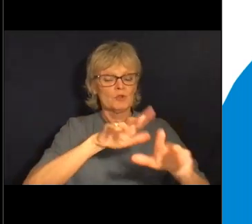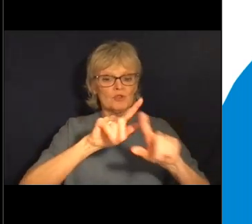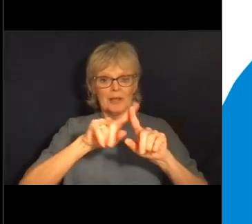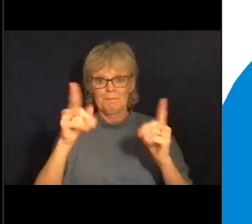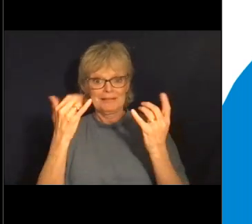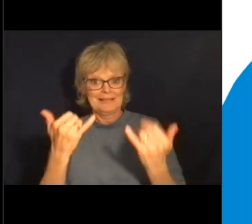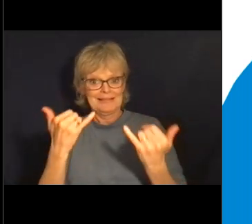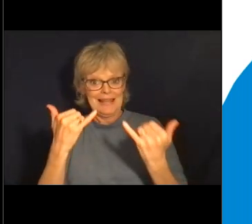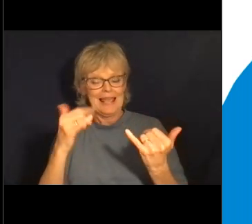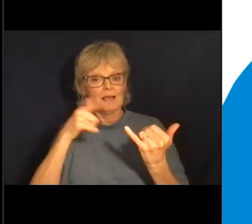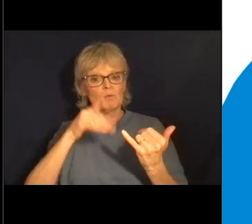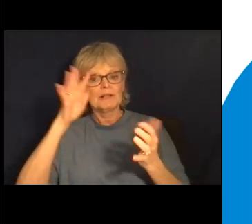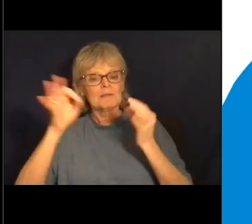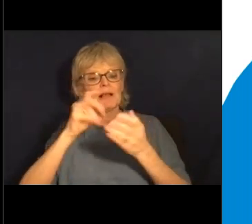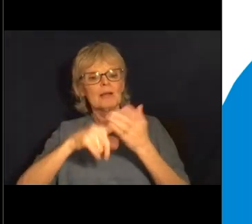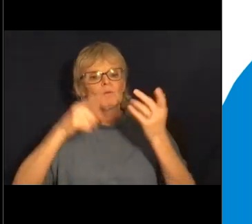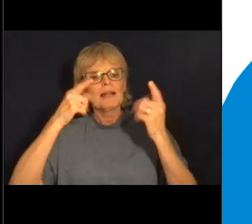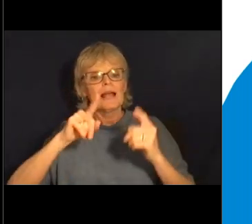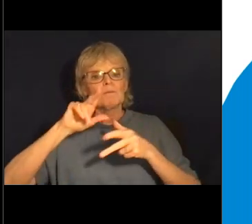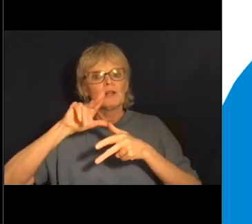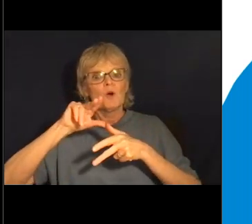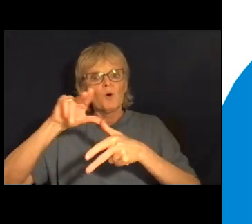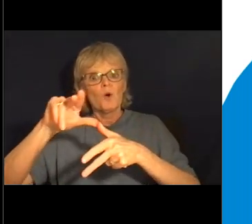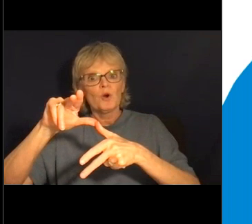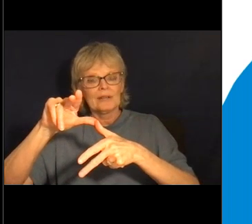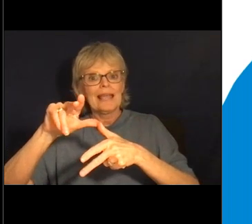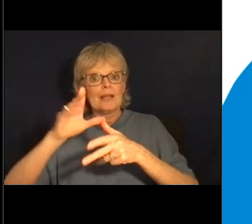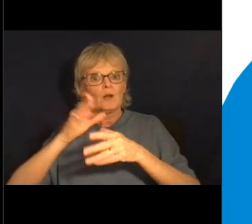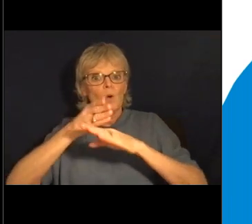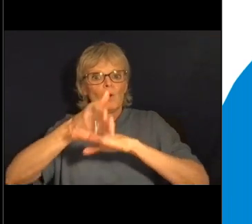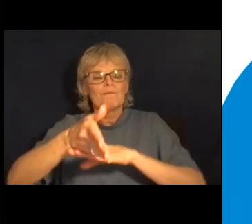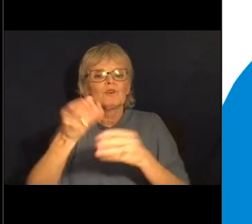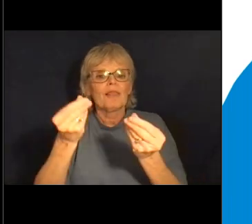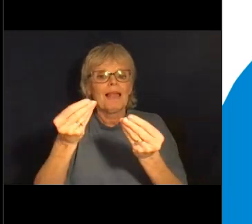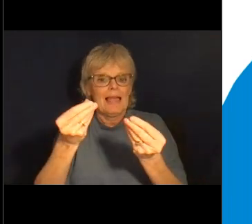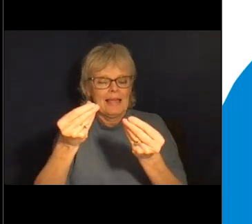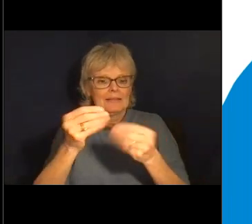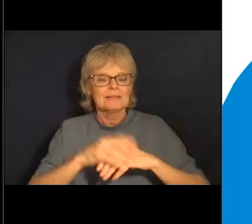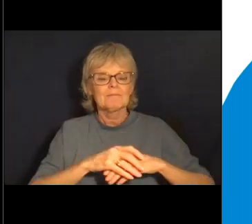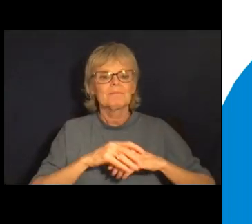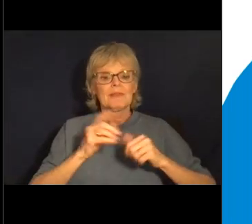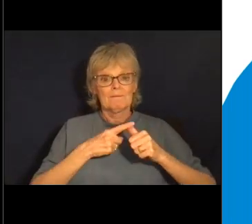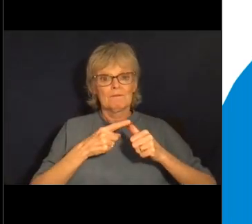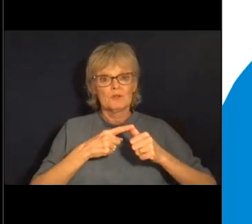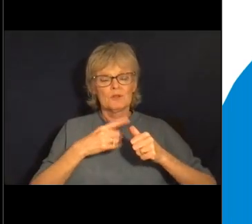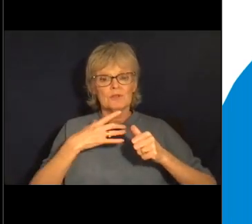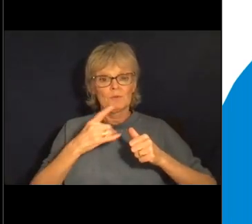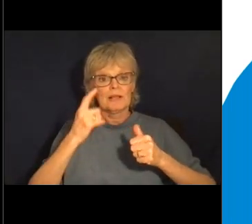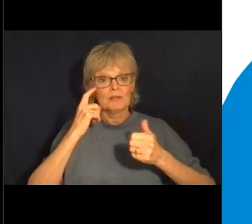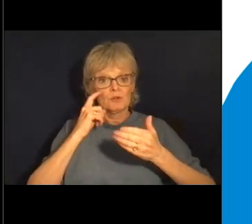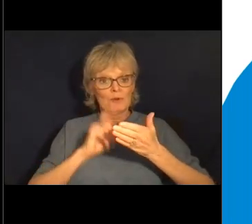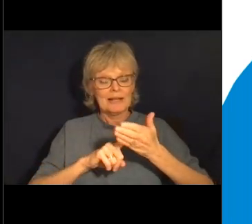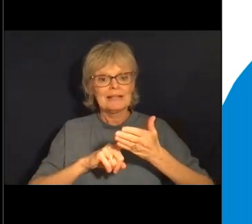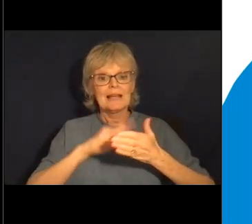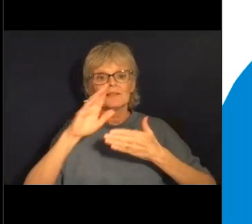on what happens when a hurricane moves on to land. Before we start, we would like to recognize that we're all coming to you